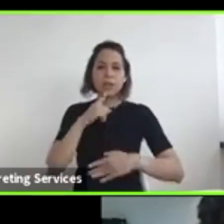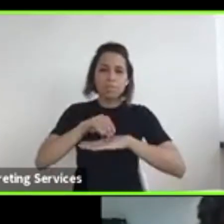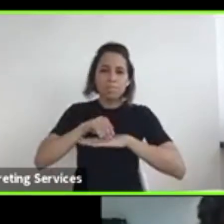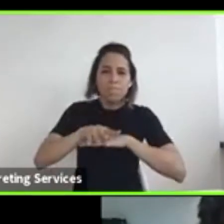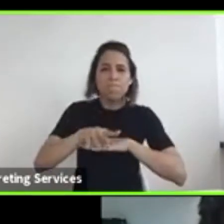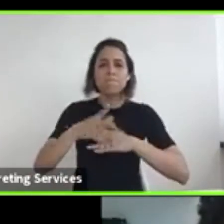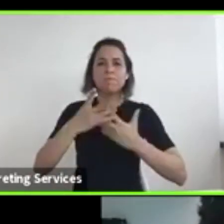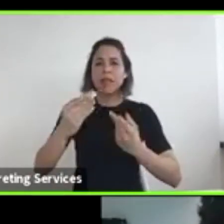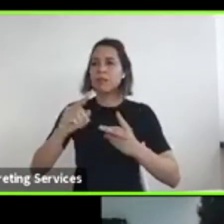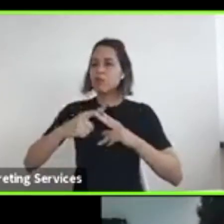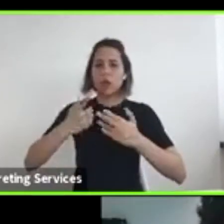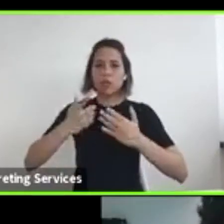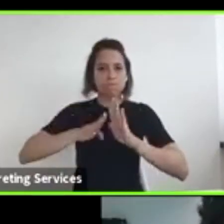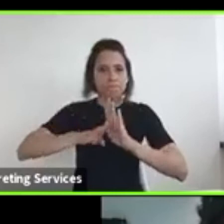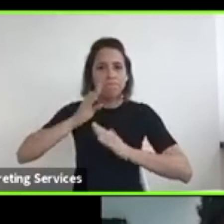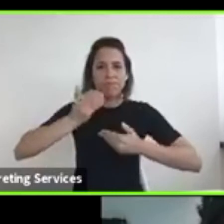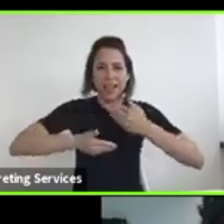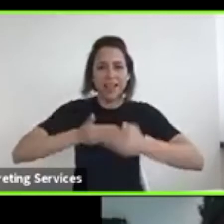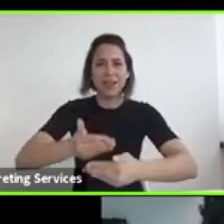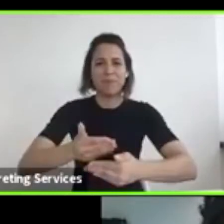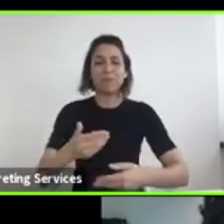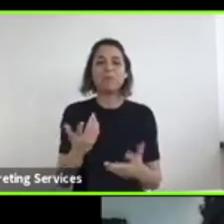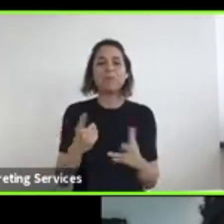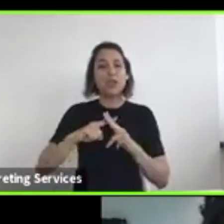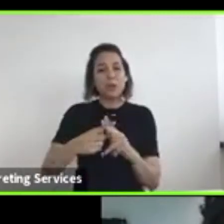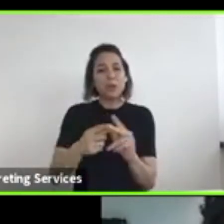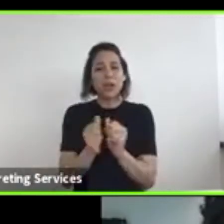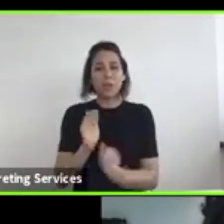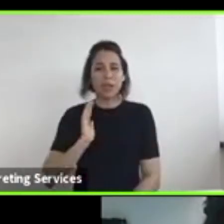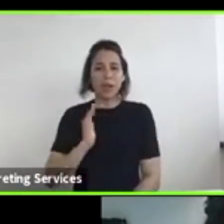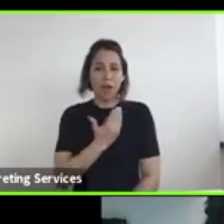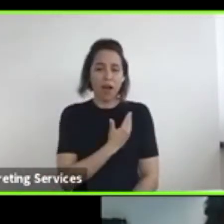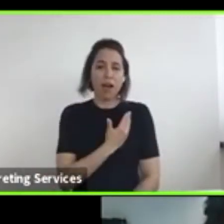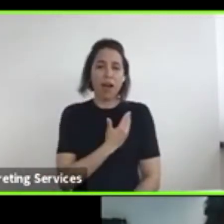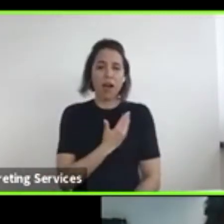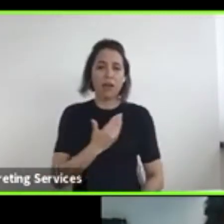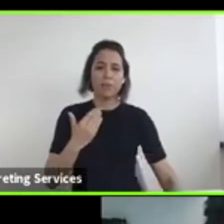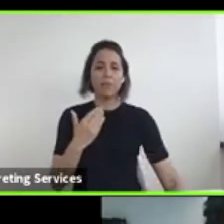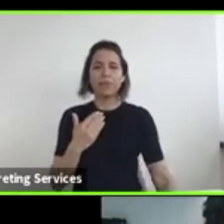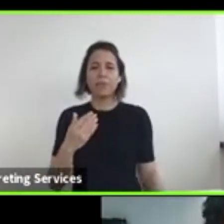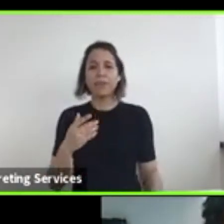AND I THINK, YOU KNOW, TO BEGIN WITH OUR -- OUR LAND ACKNOWLEDGMENT, I THINK THAT'S